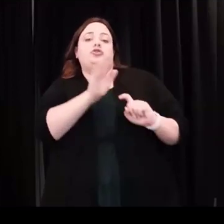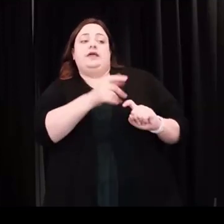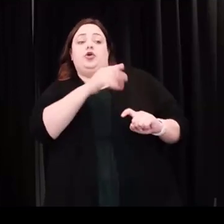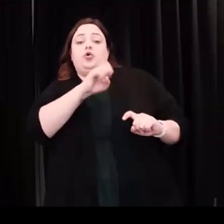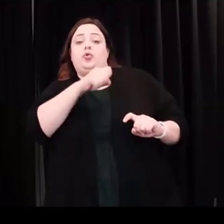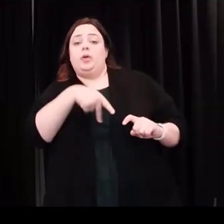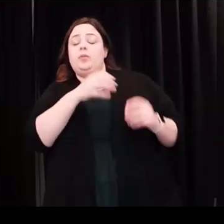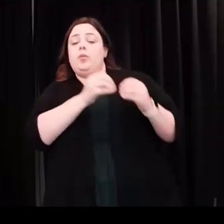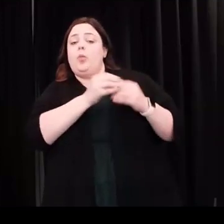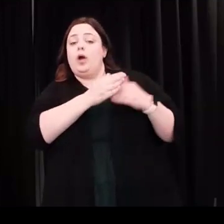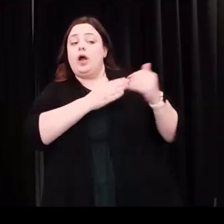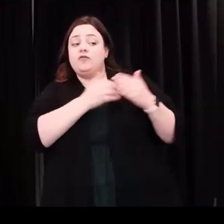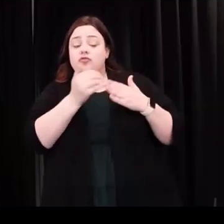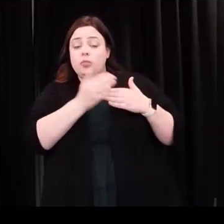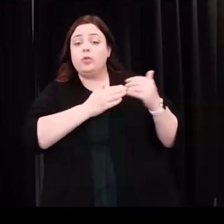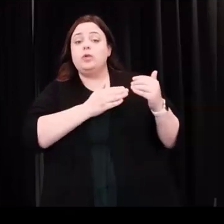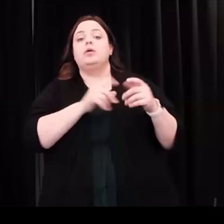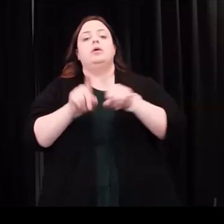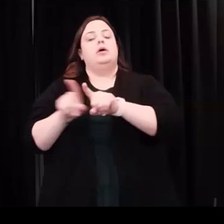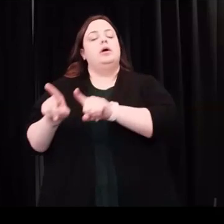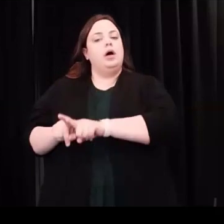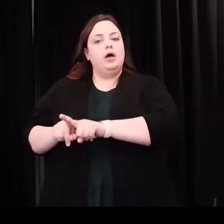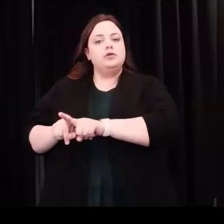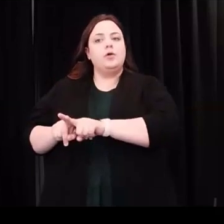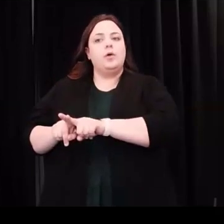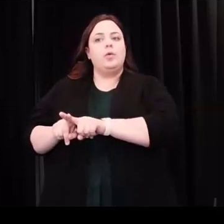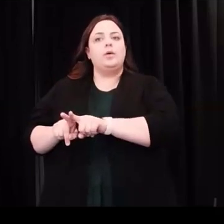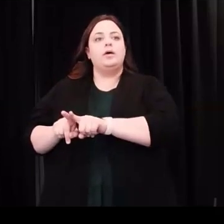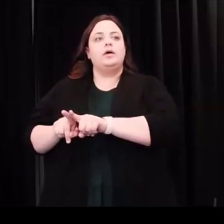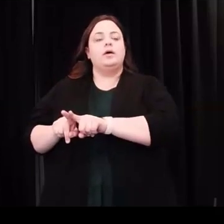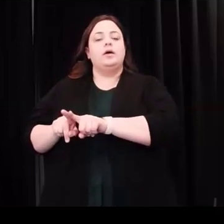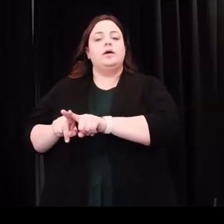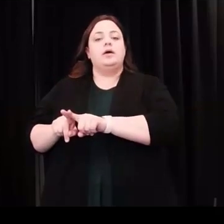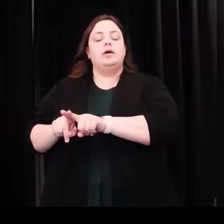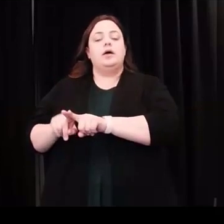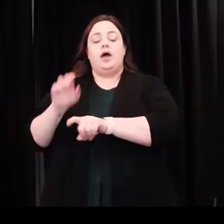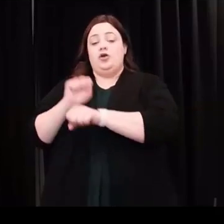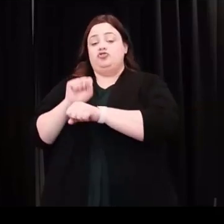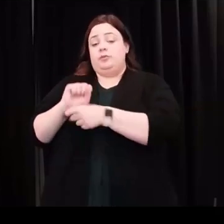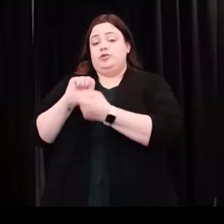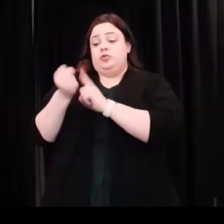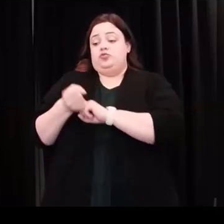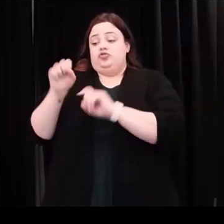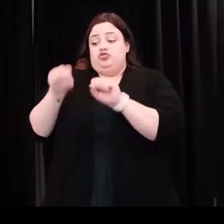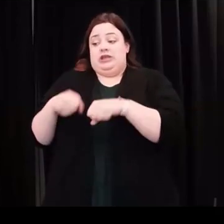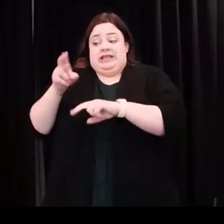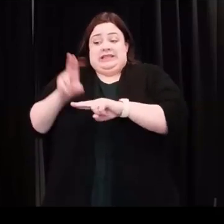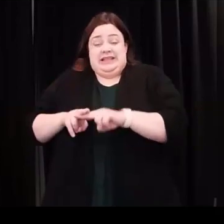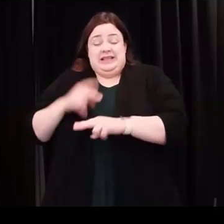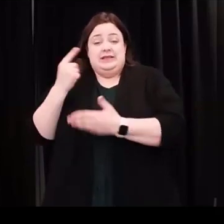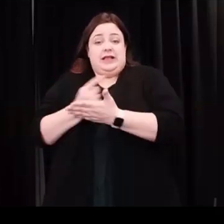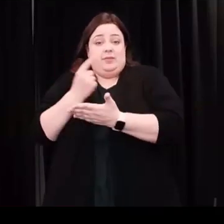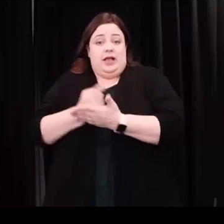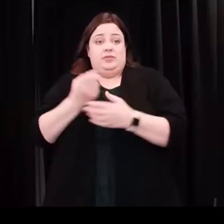more comfortable grip, also a job situation where she can sit sometimes or she can stand